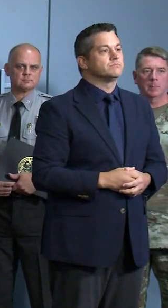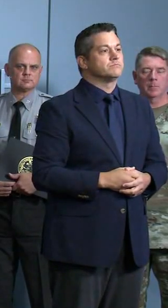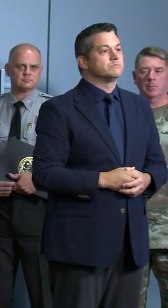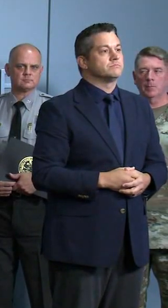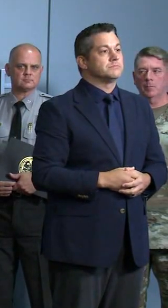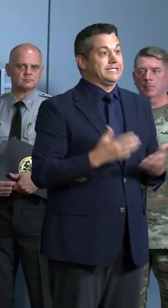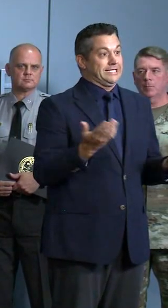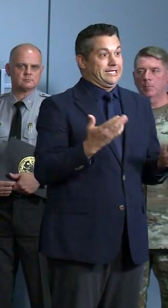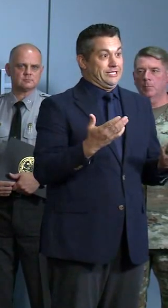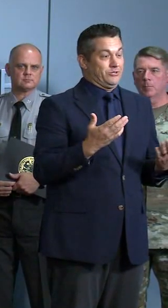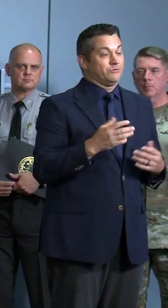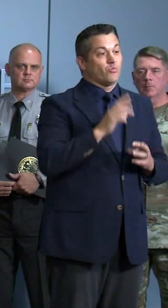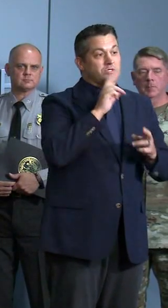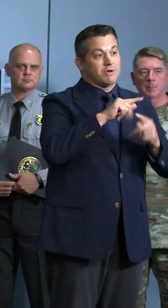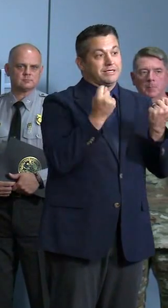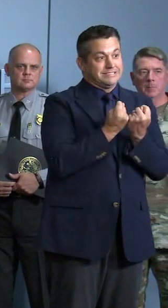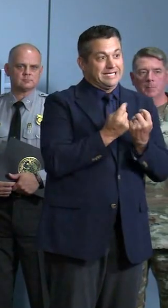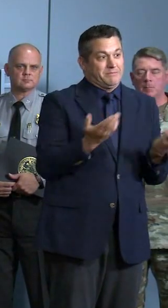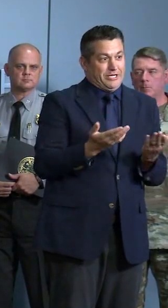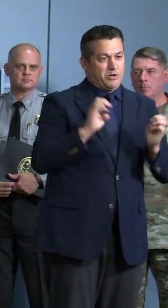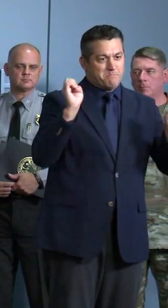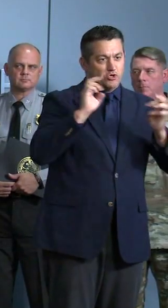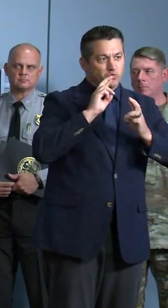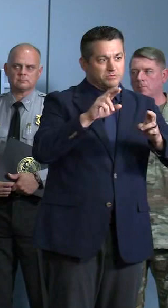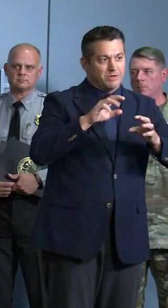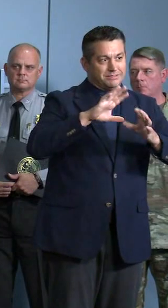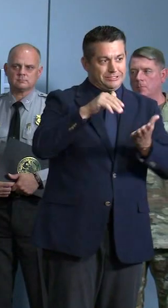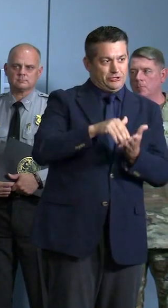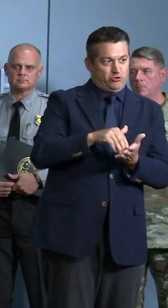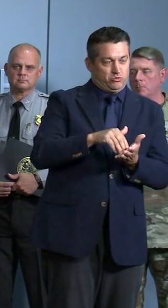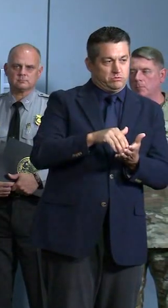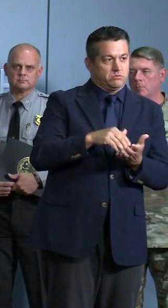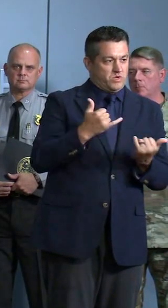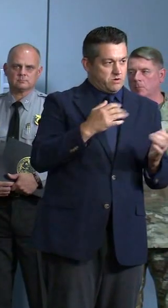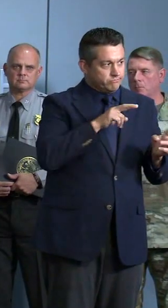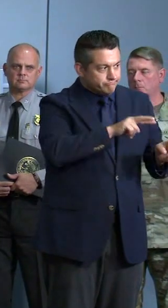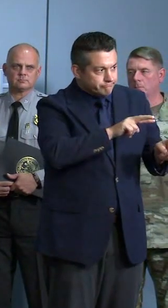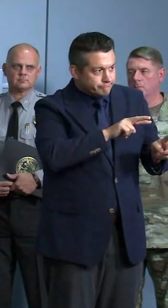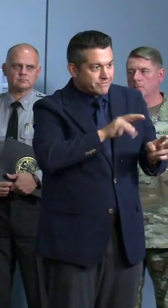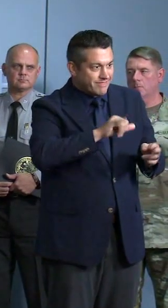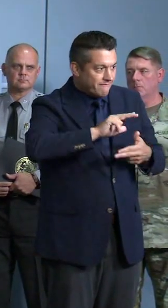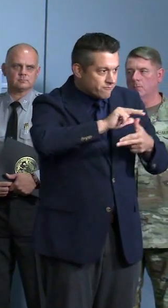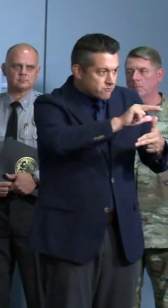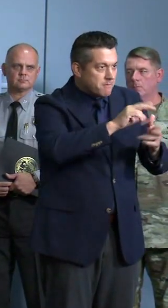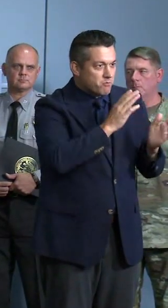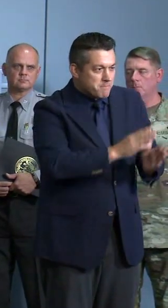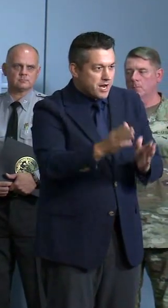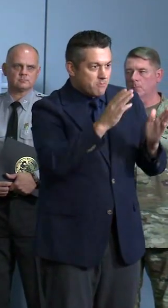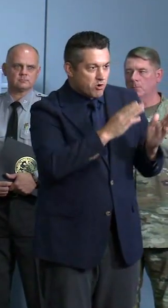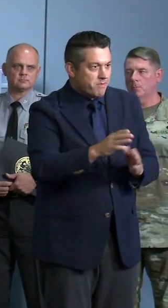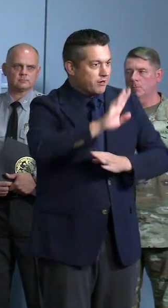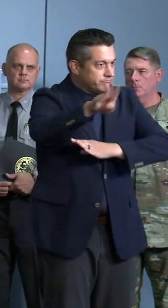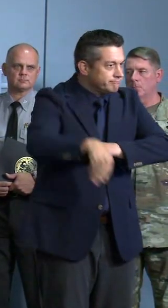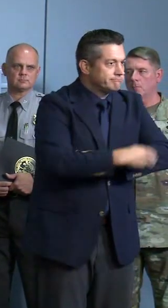in the emergency operations center are tracking this storm